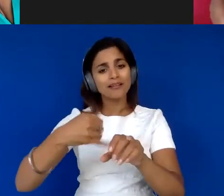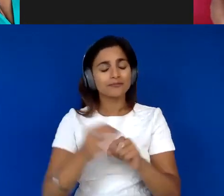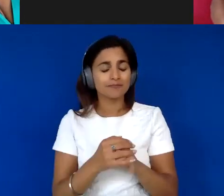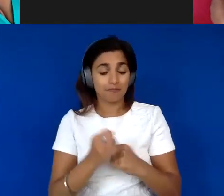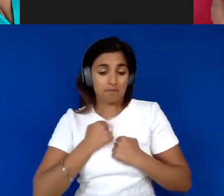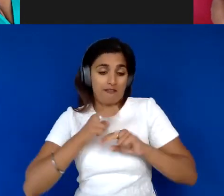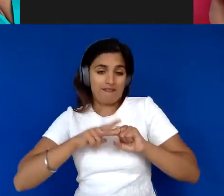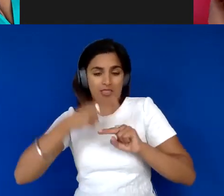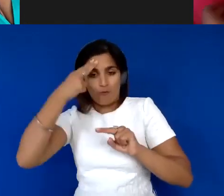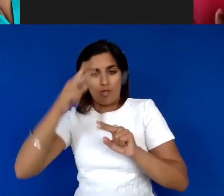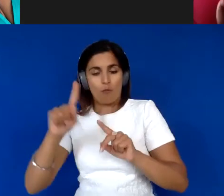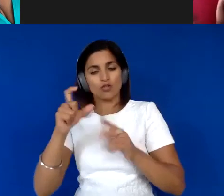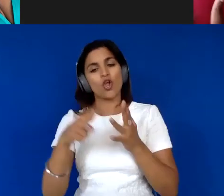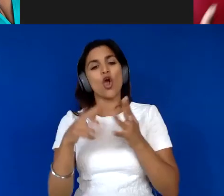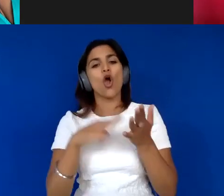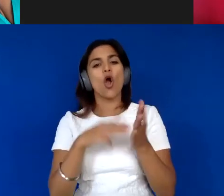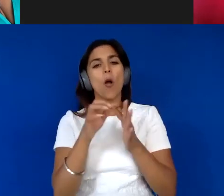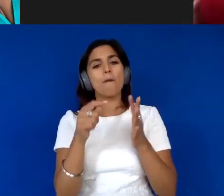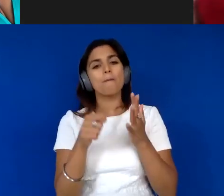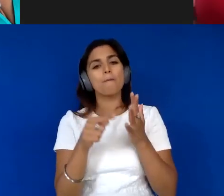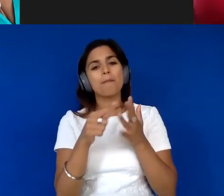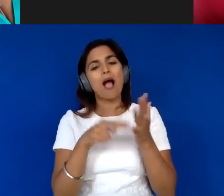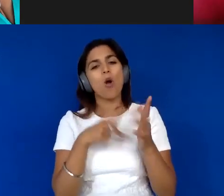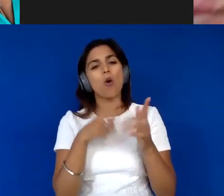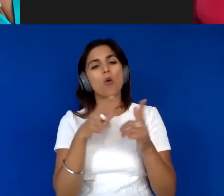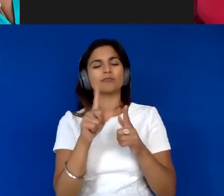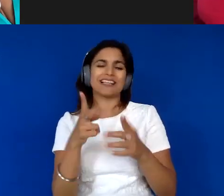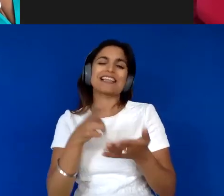compound based but just natural herbs and medicines and kind of looking at how